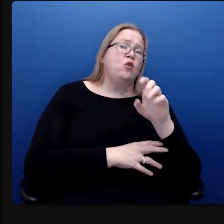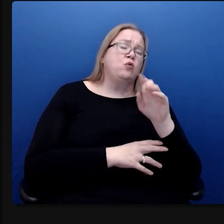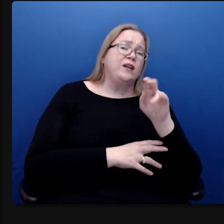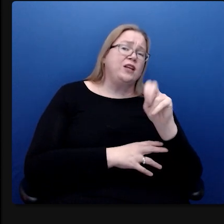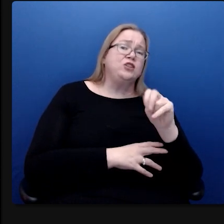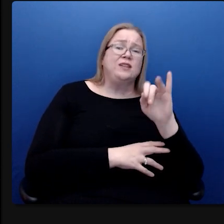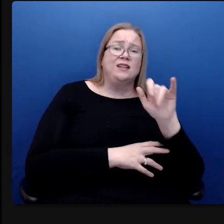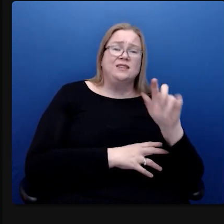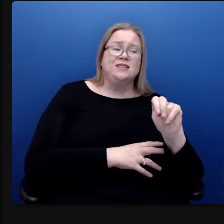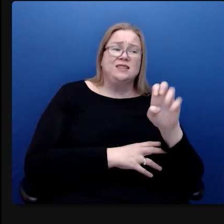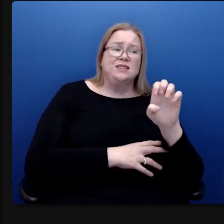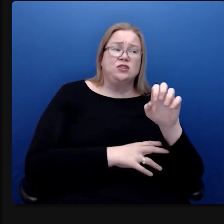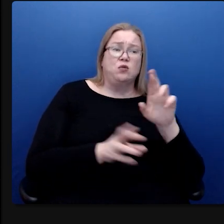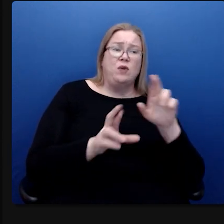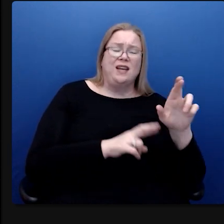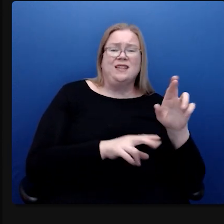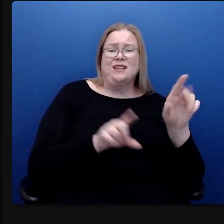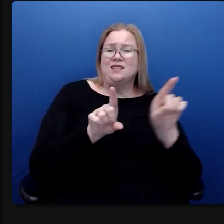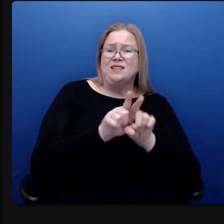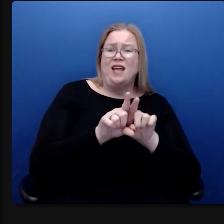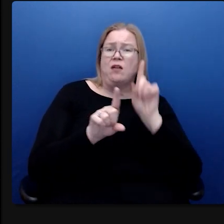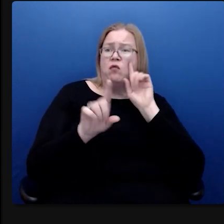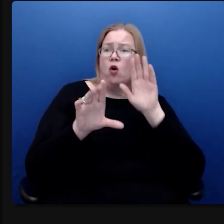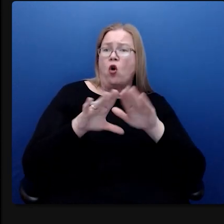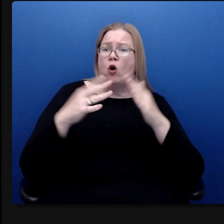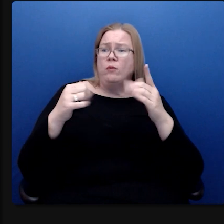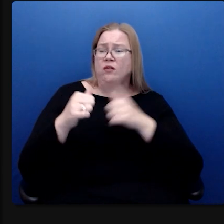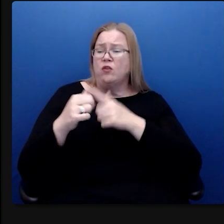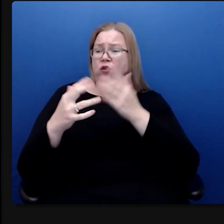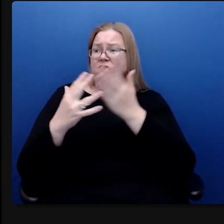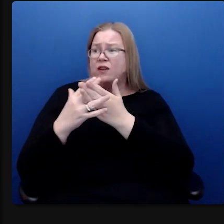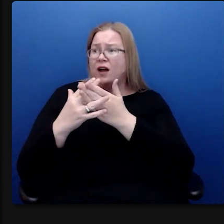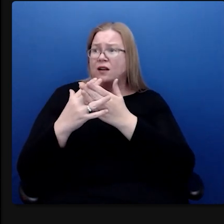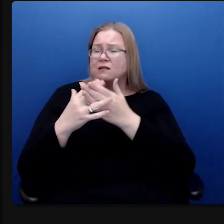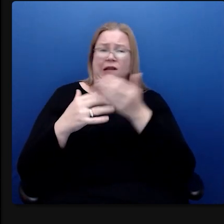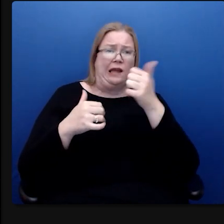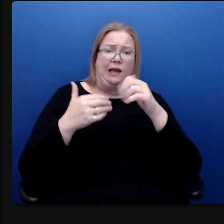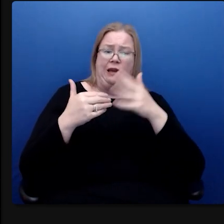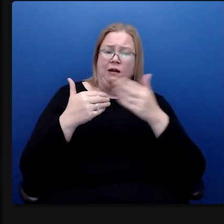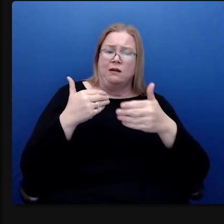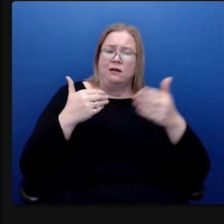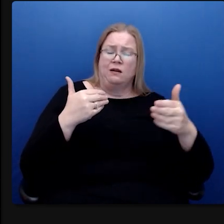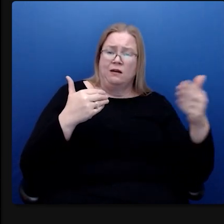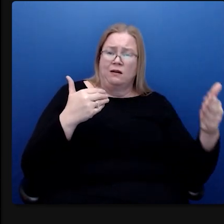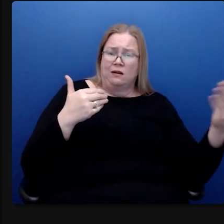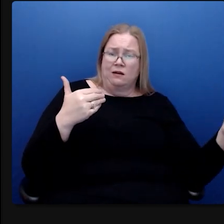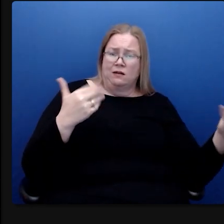and IntelliSense to be ready was the same for opening the first file and any subsequent files.